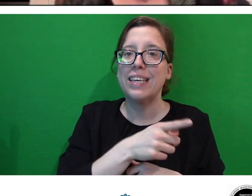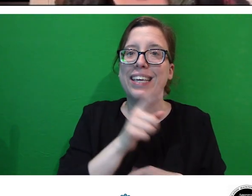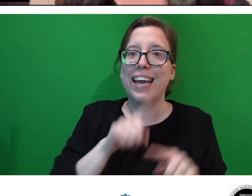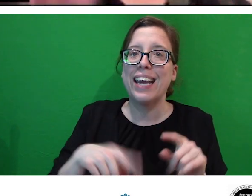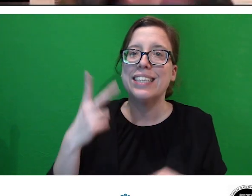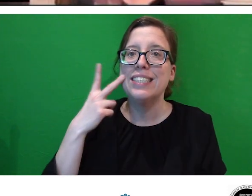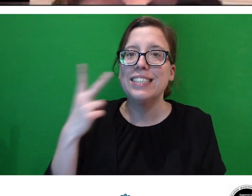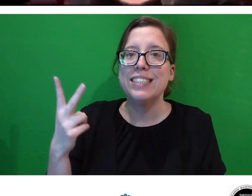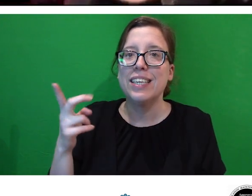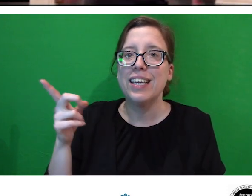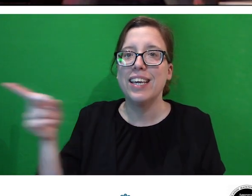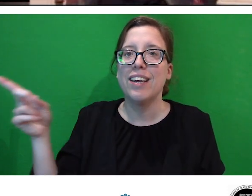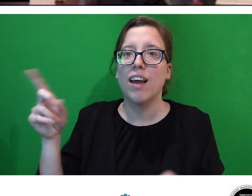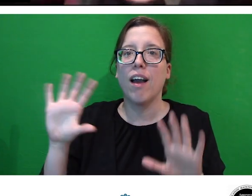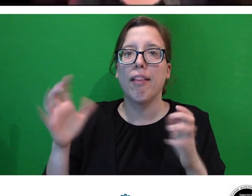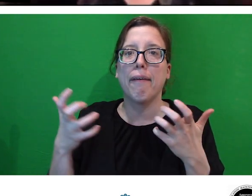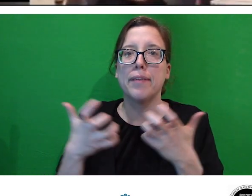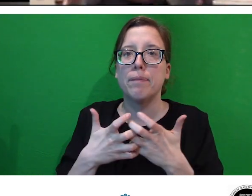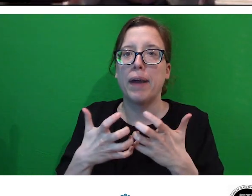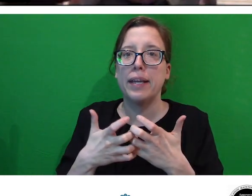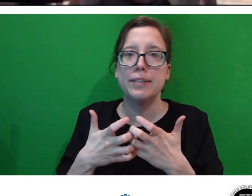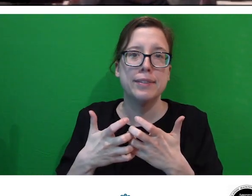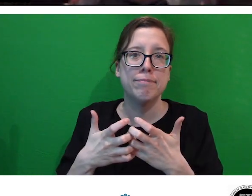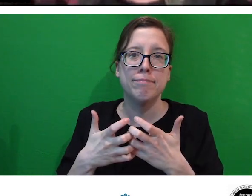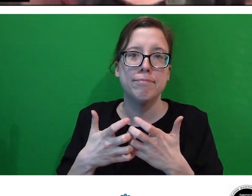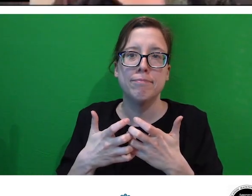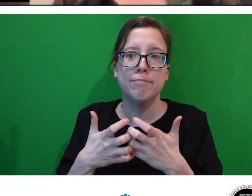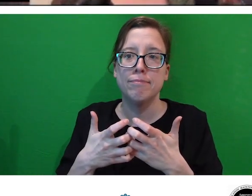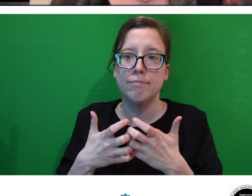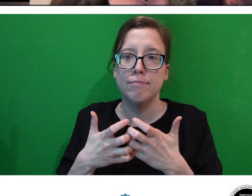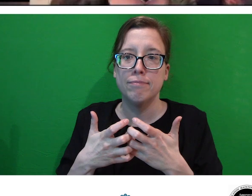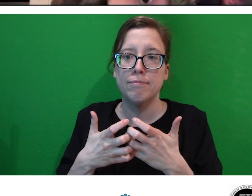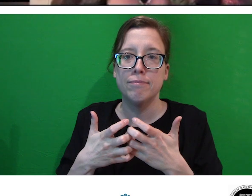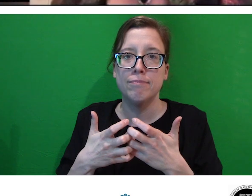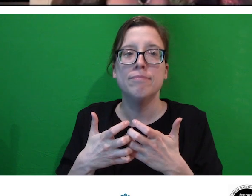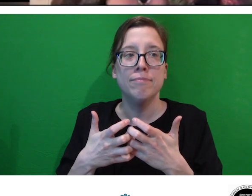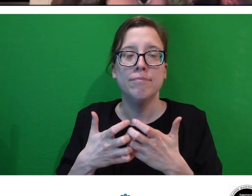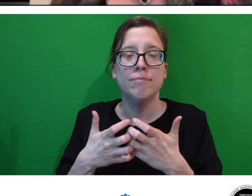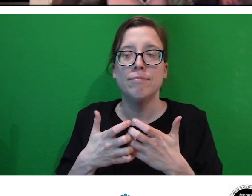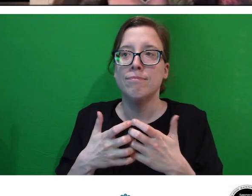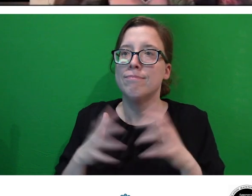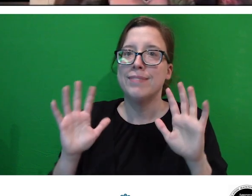kids are cheering and clapping, "Yay", well, they don't know because they might